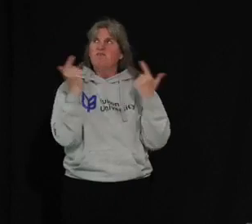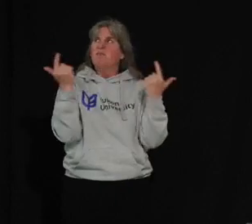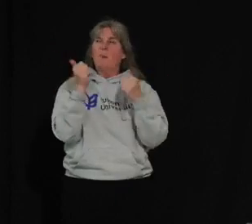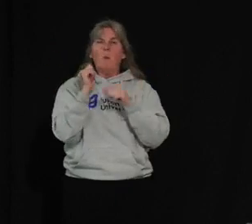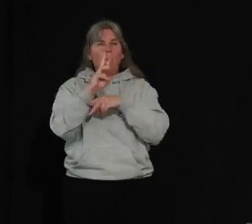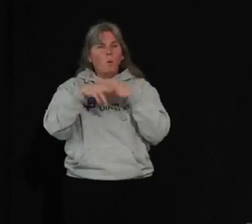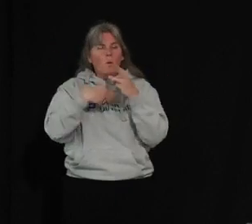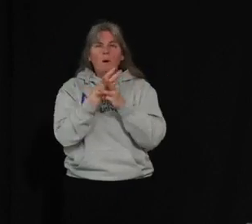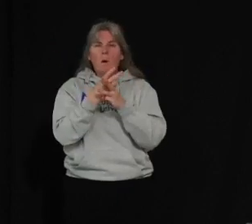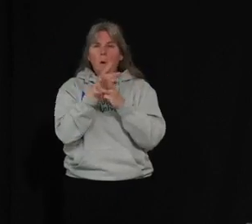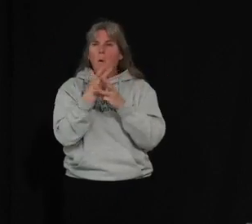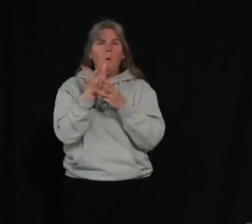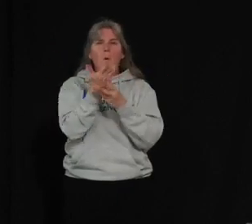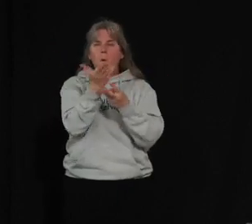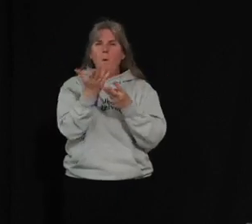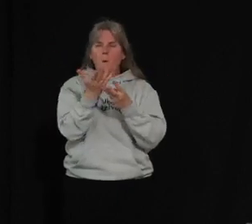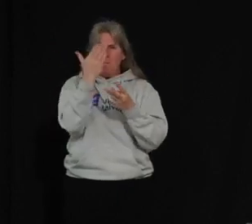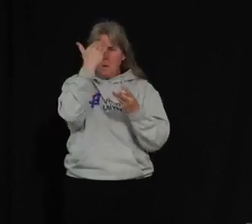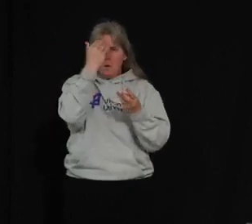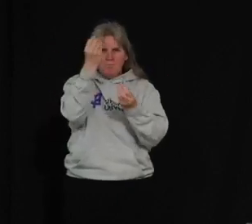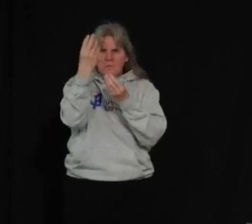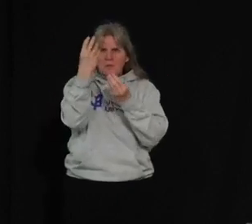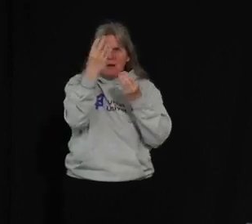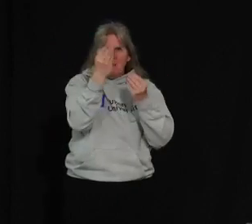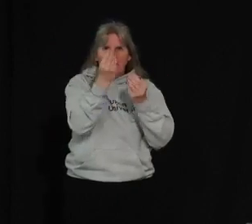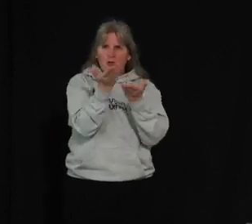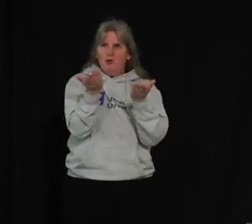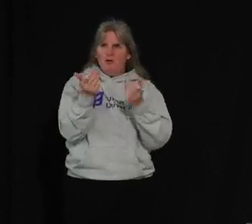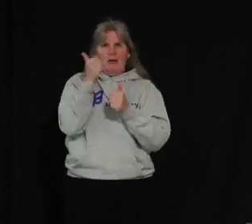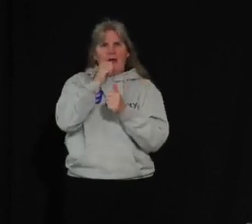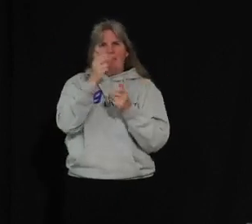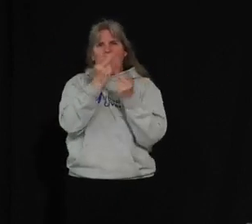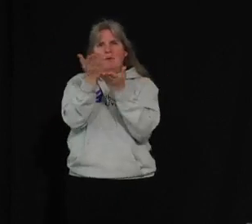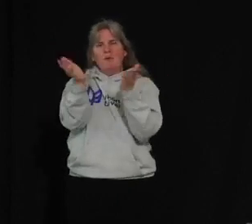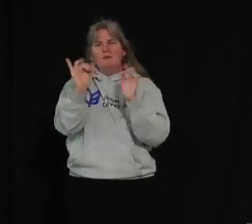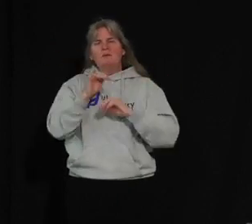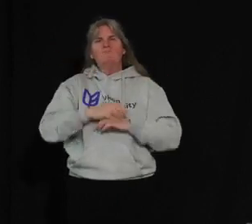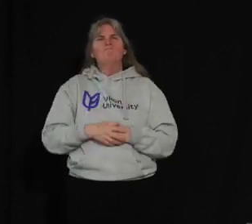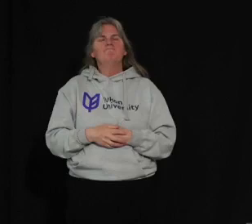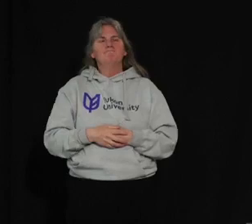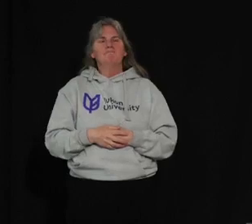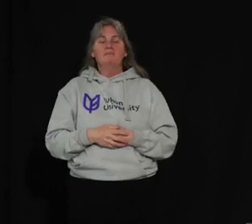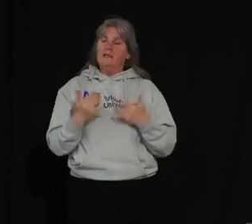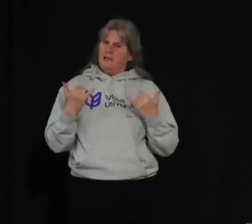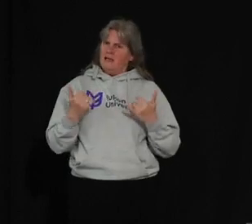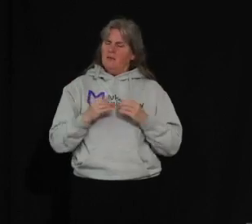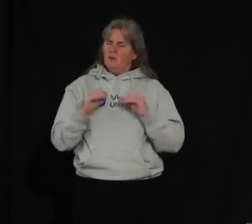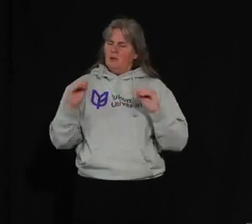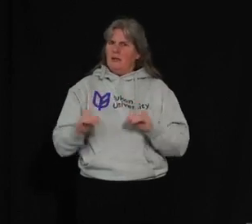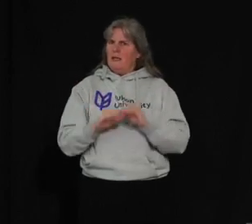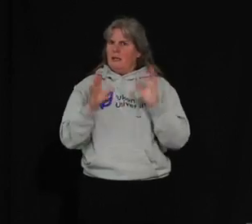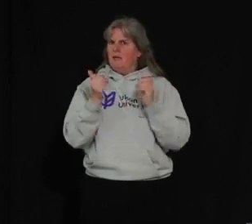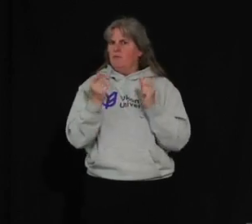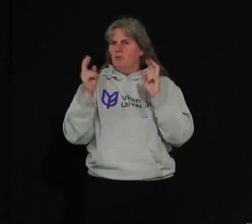experts, stakeholders, and all of you. Today however, I will try to provide some clarity on a number